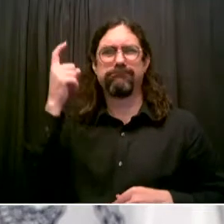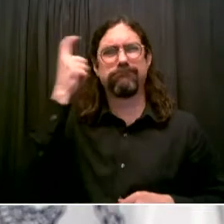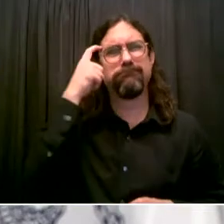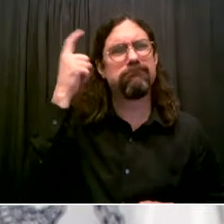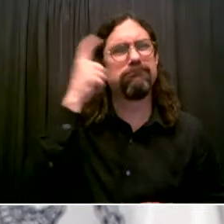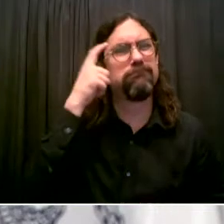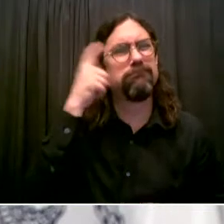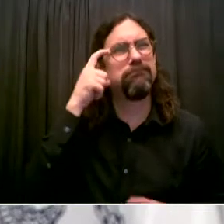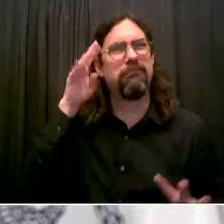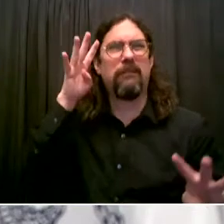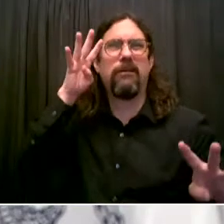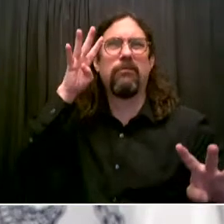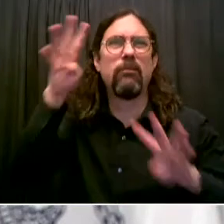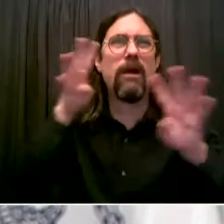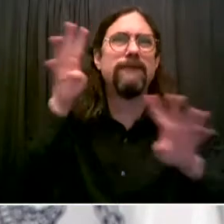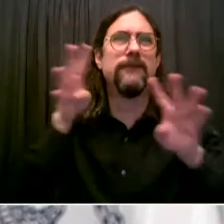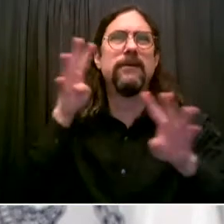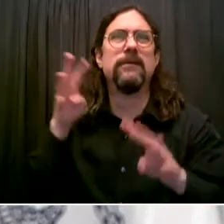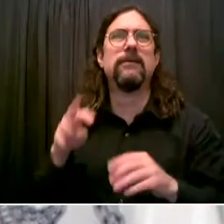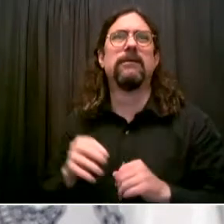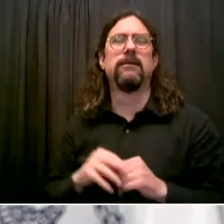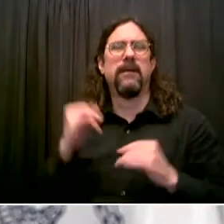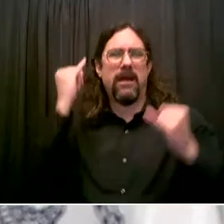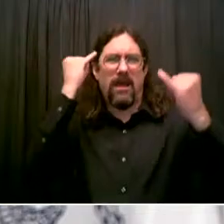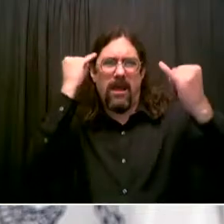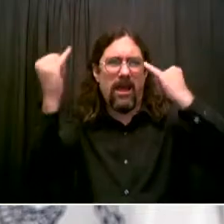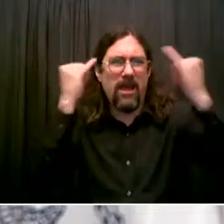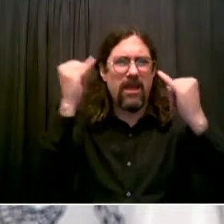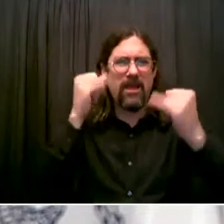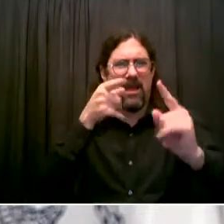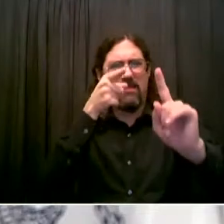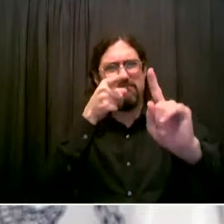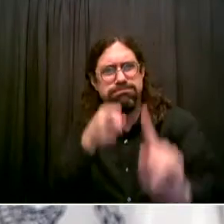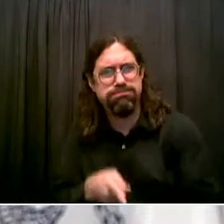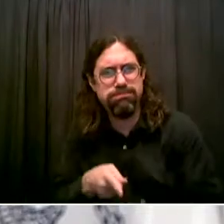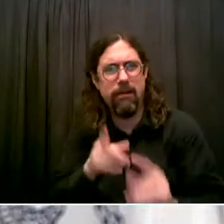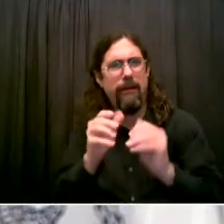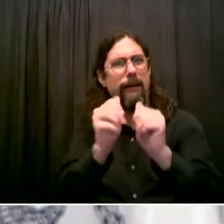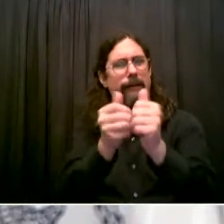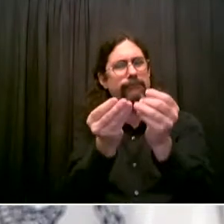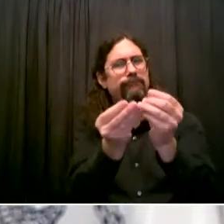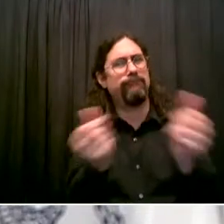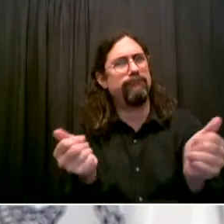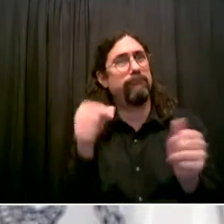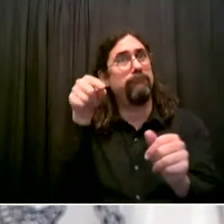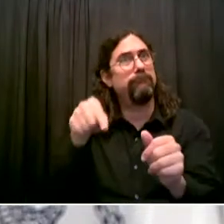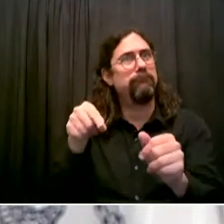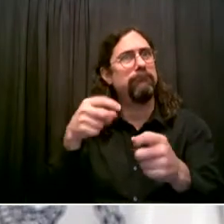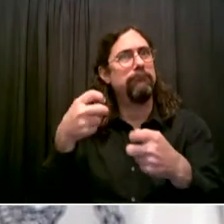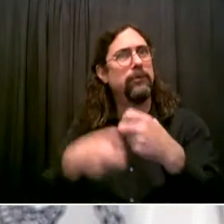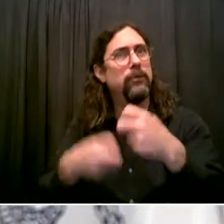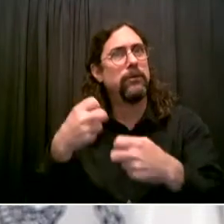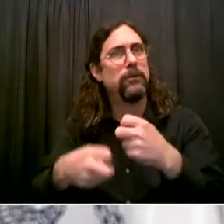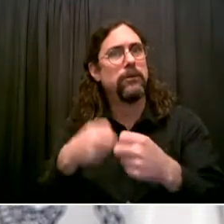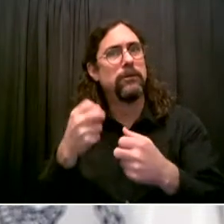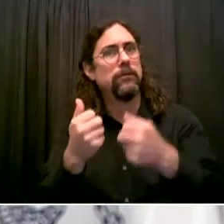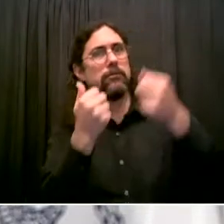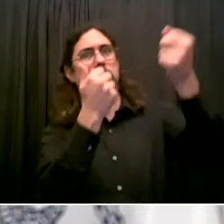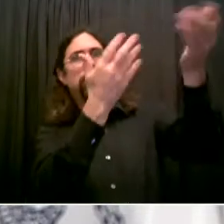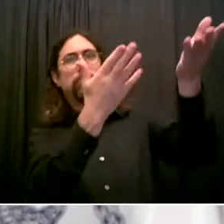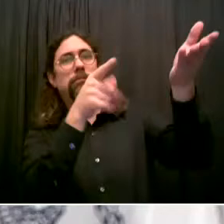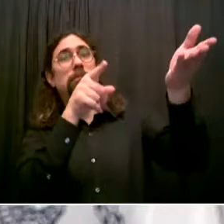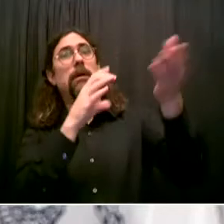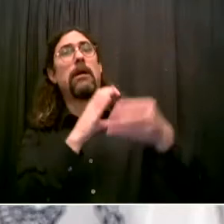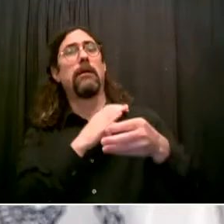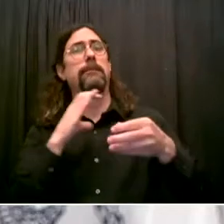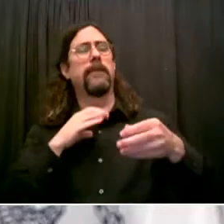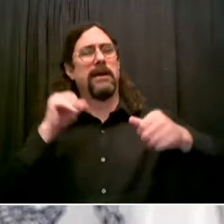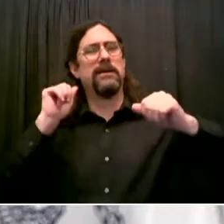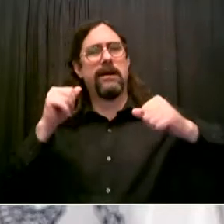SMART AND